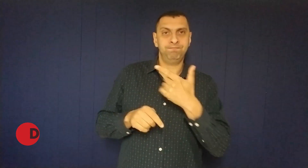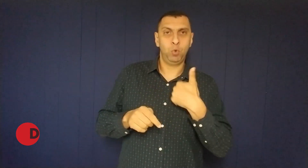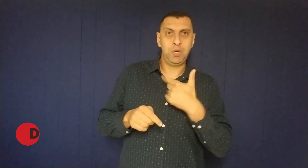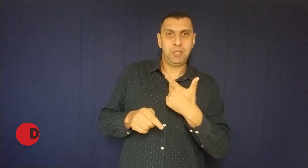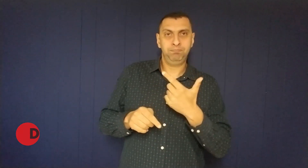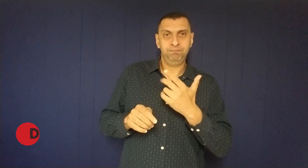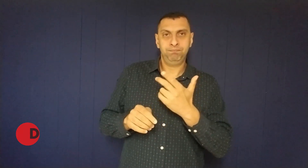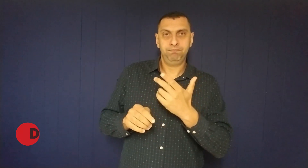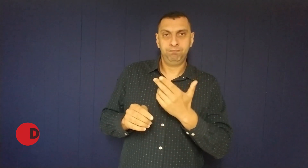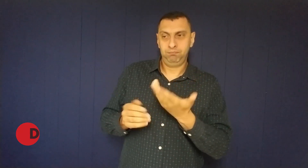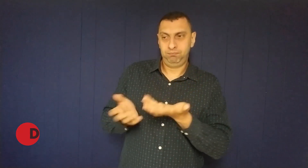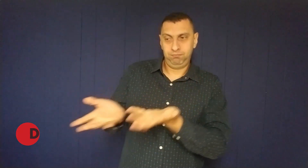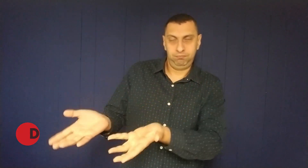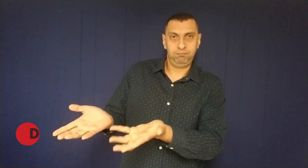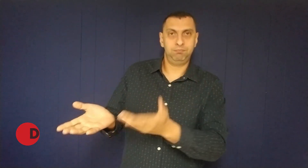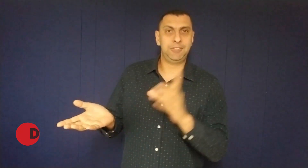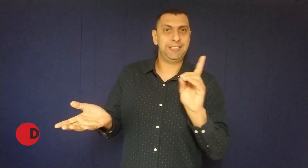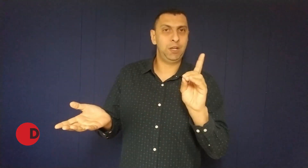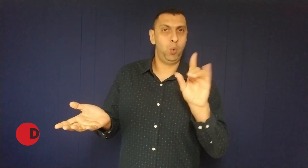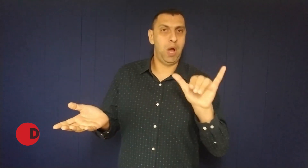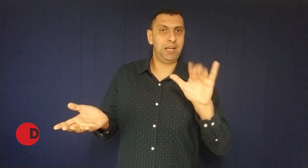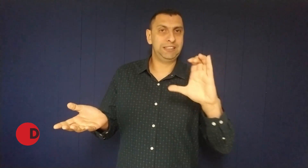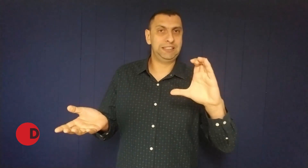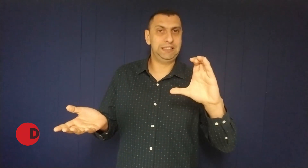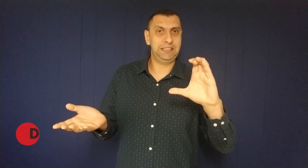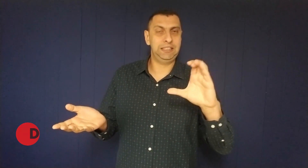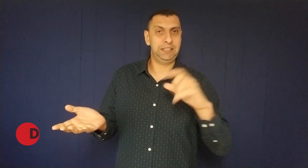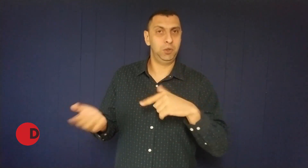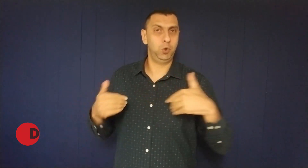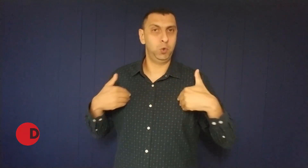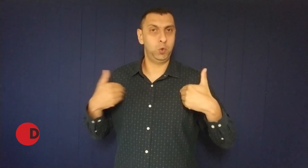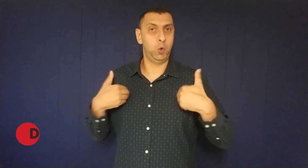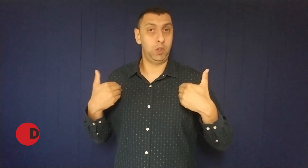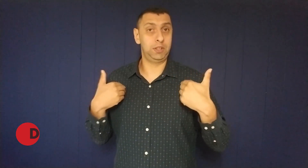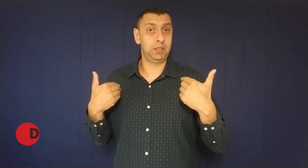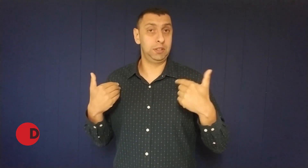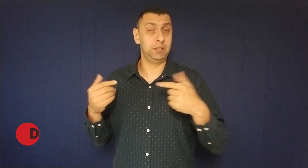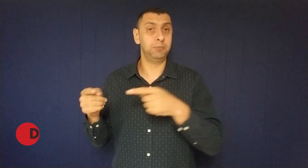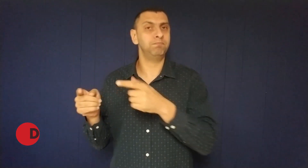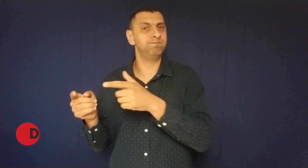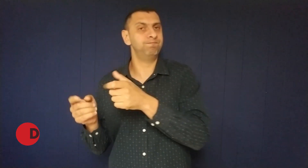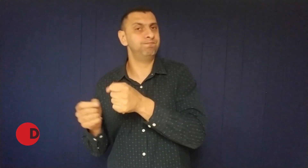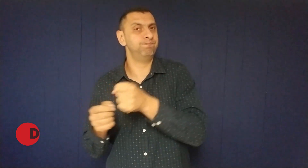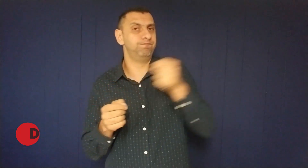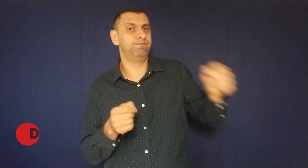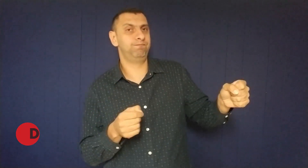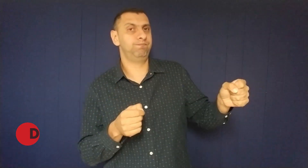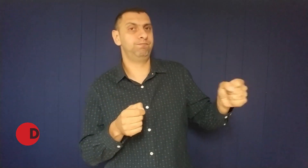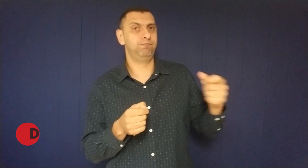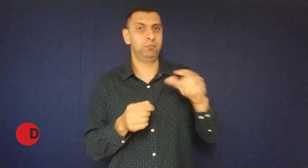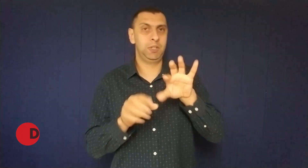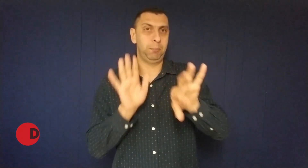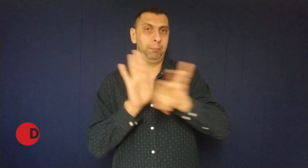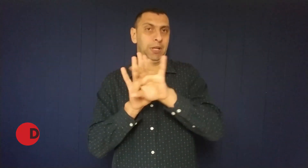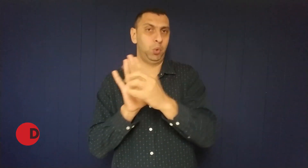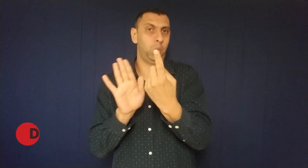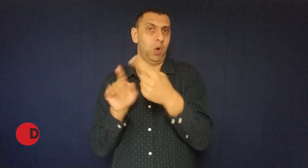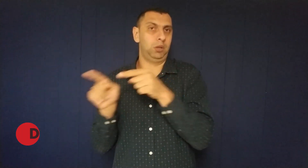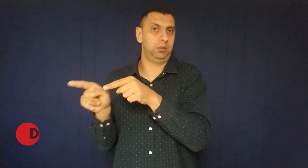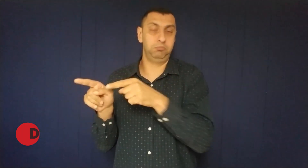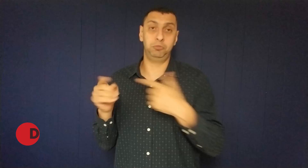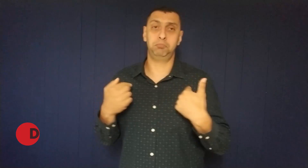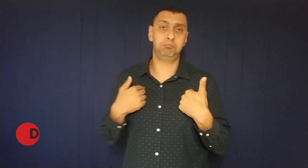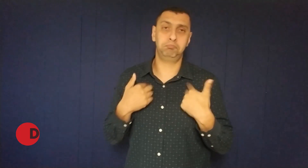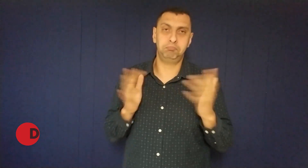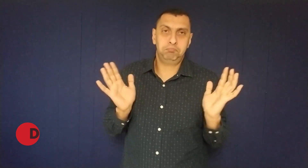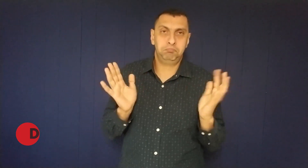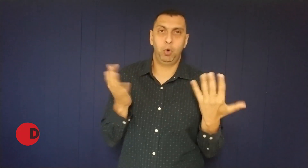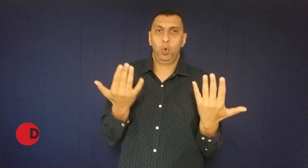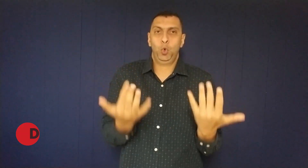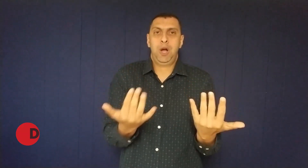We extended to DYC, youth to pick someone, not CAD.